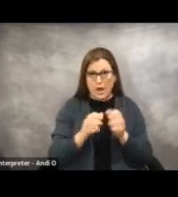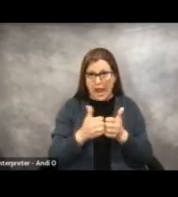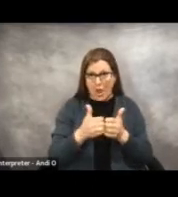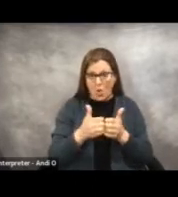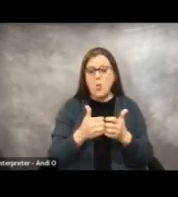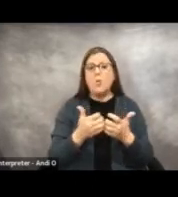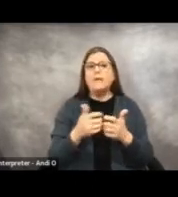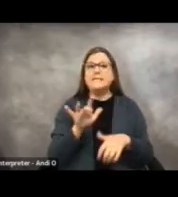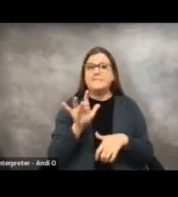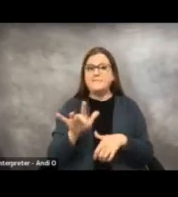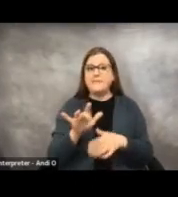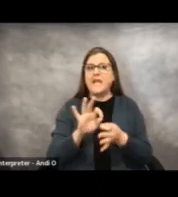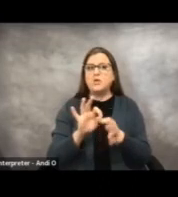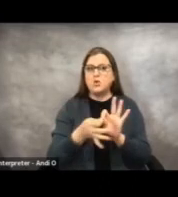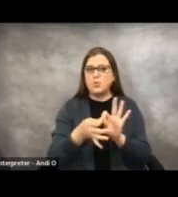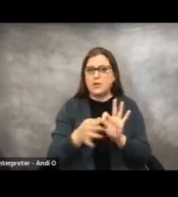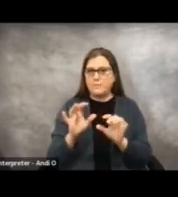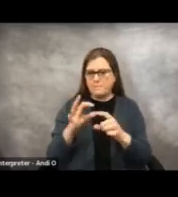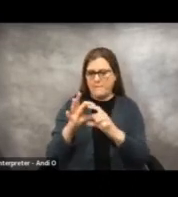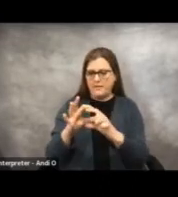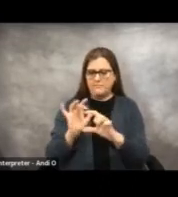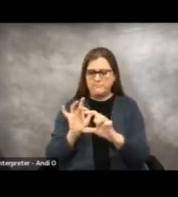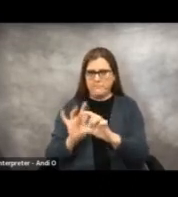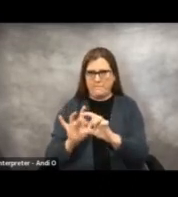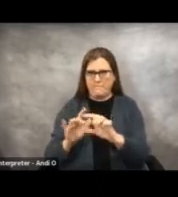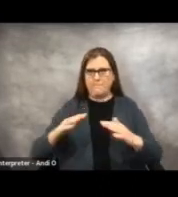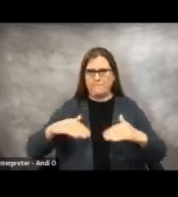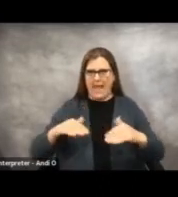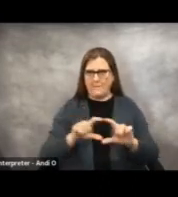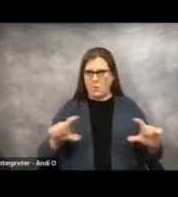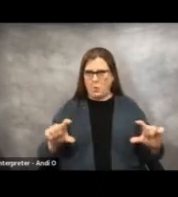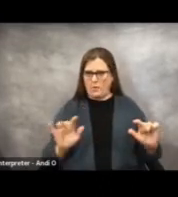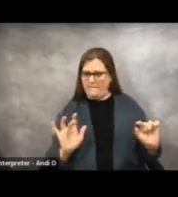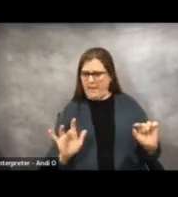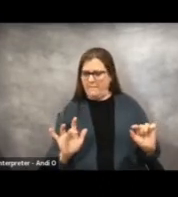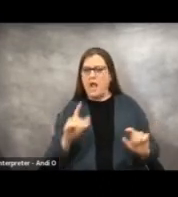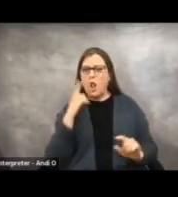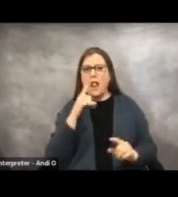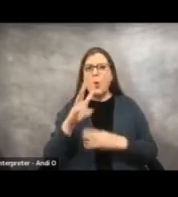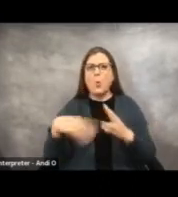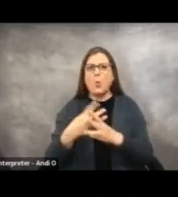interpretation button. Also at the bottom of your Zoom screen. It's the world icon once the